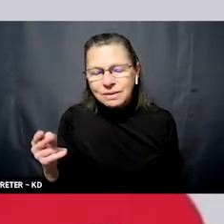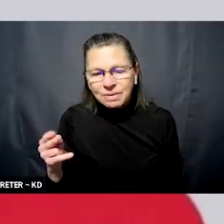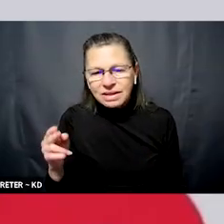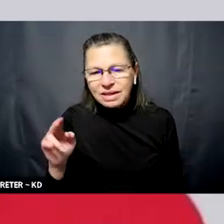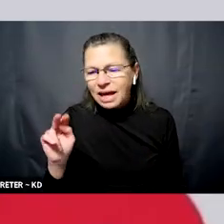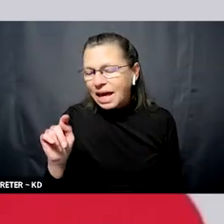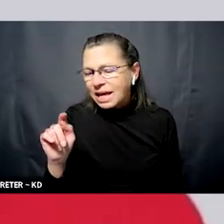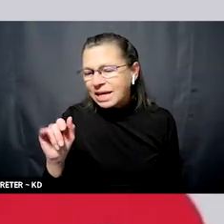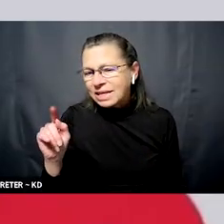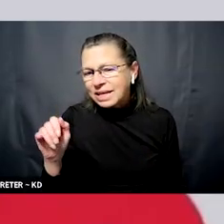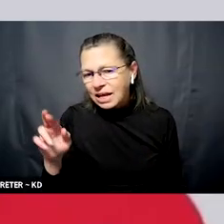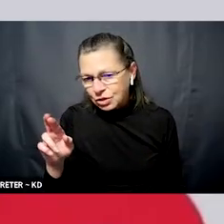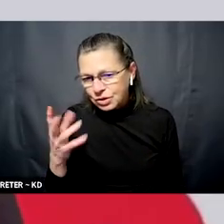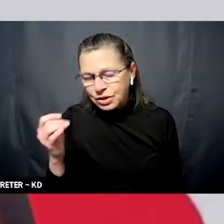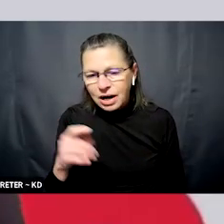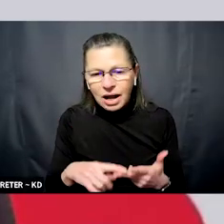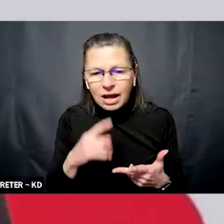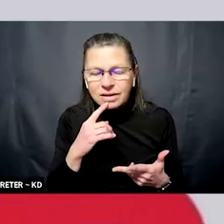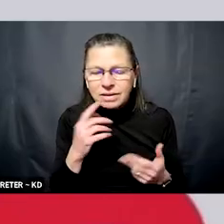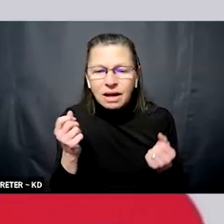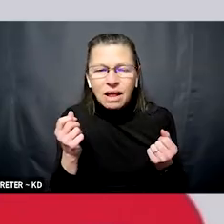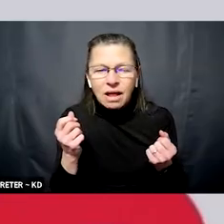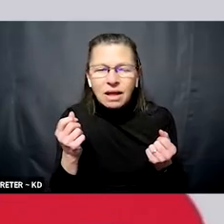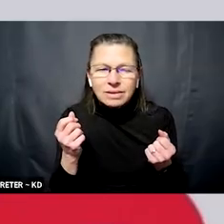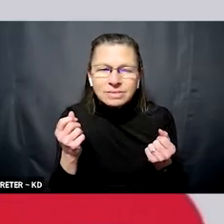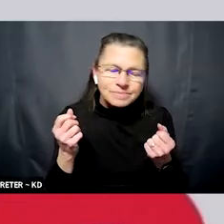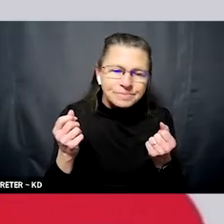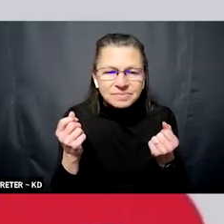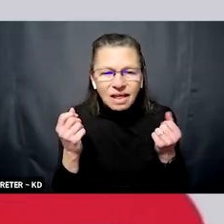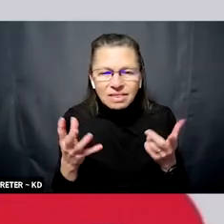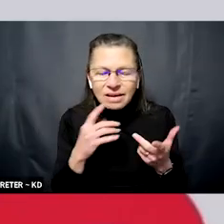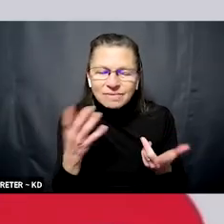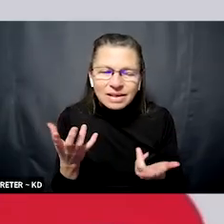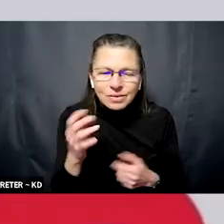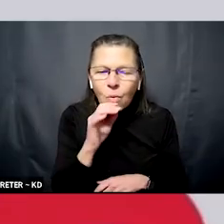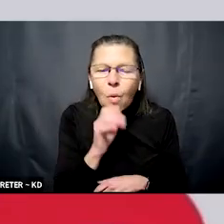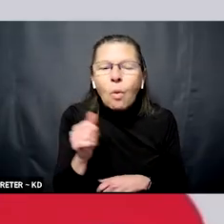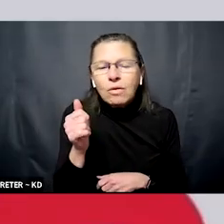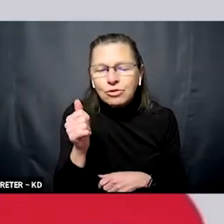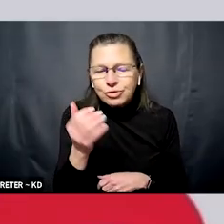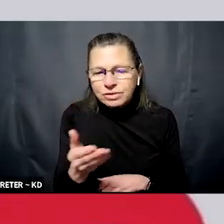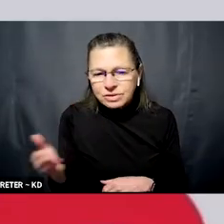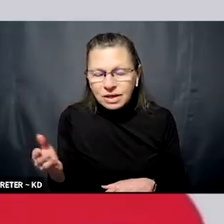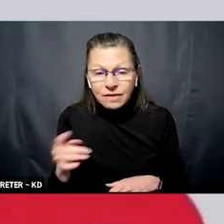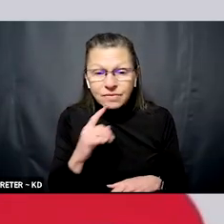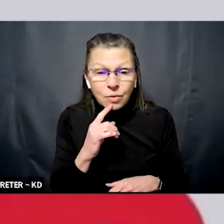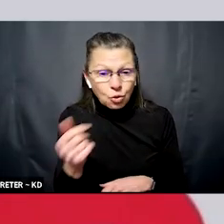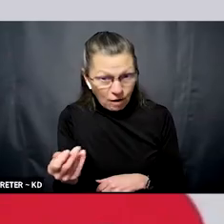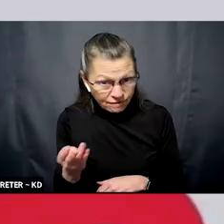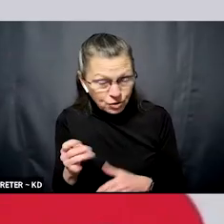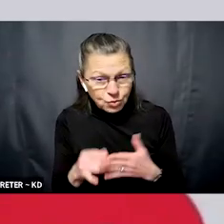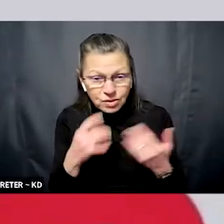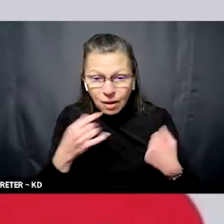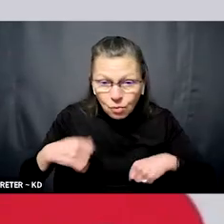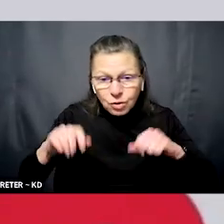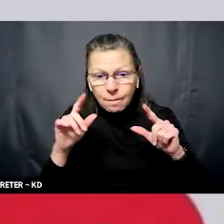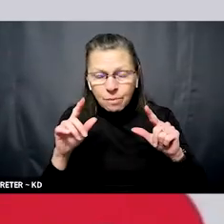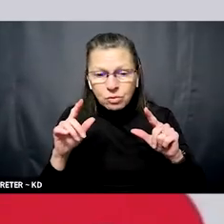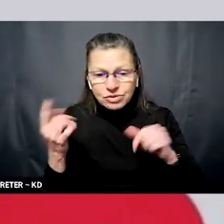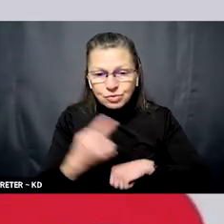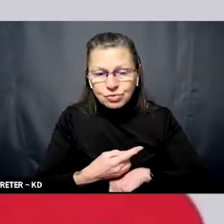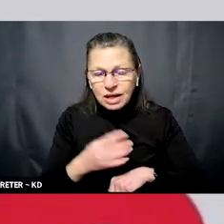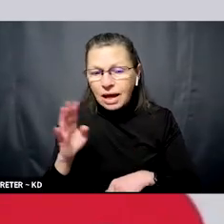just a lot of sort of old stuff. There were a few that were put up today by Madonna, Alexandria